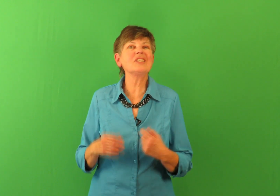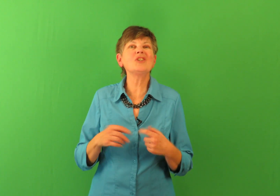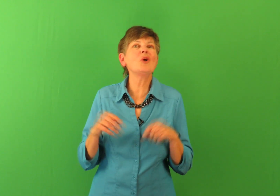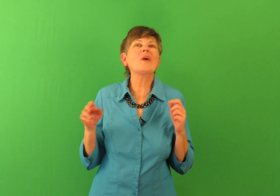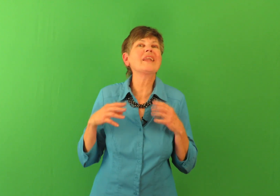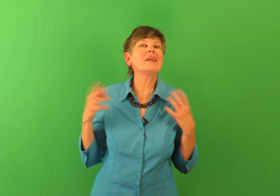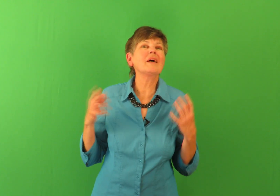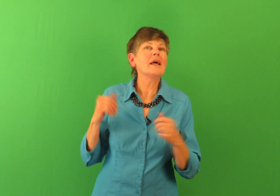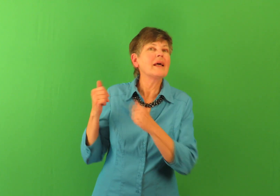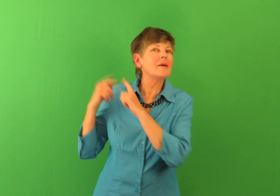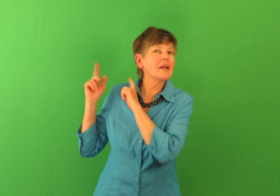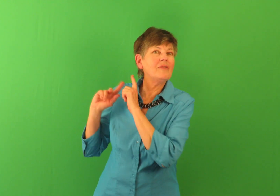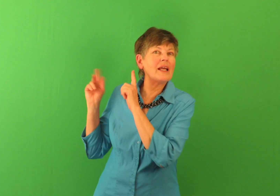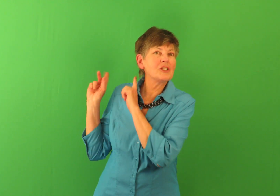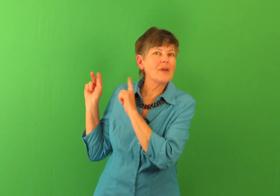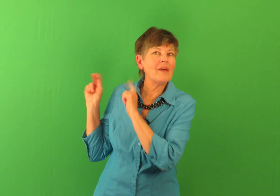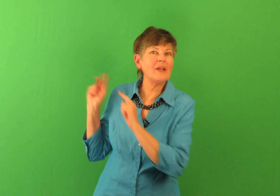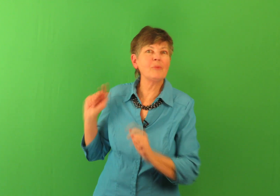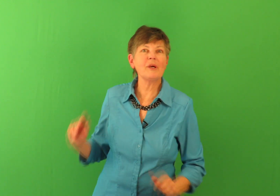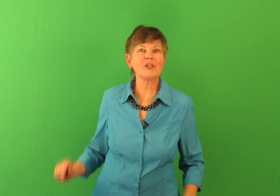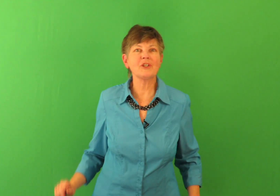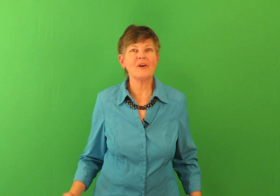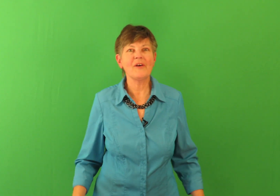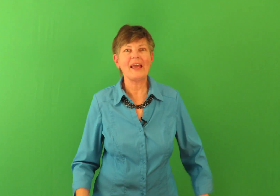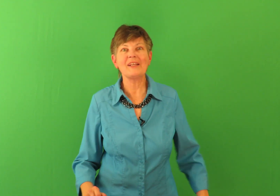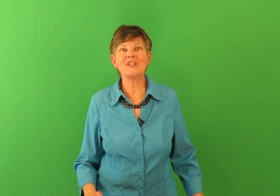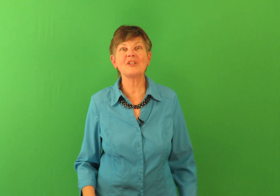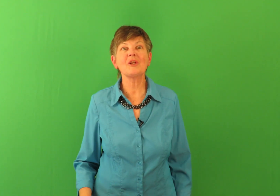justyou don't get the advantage of having a picture okay he's just gonna